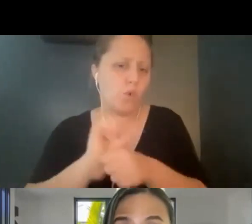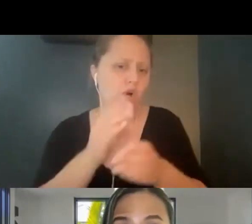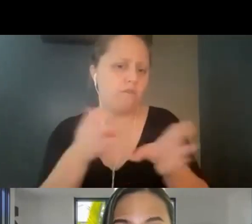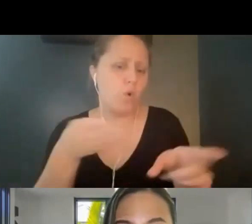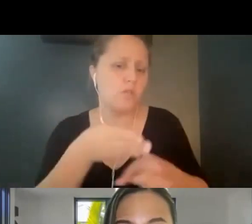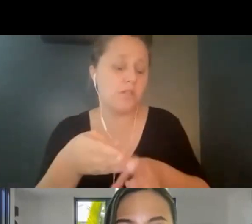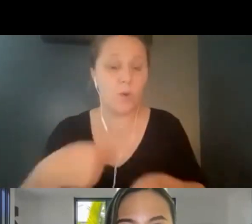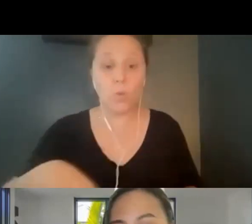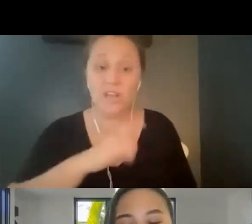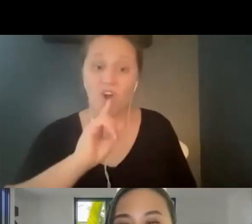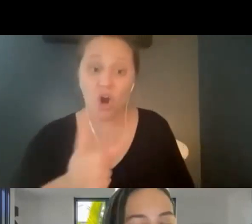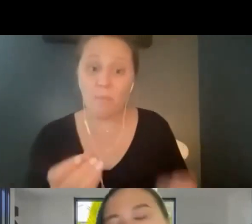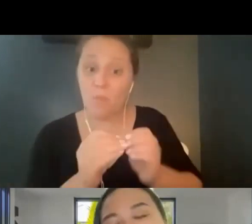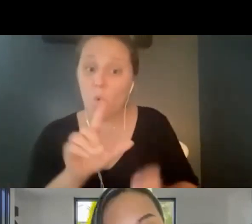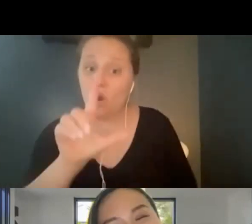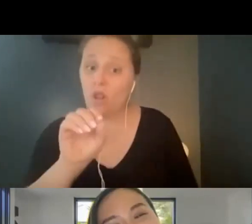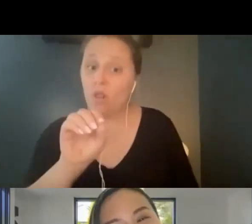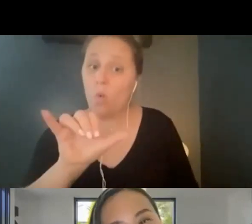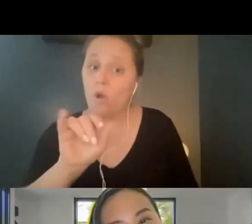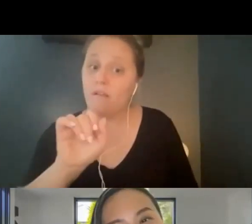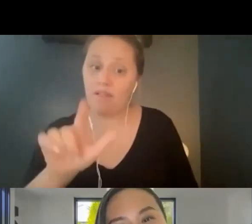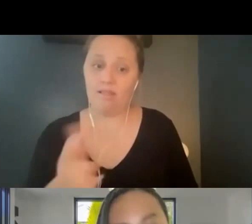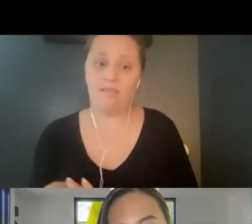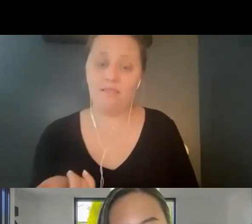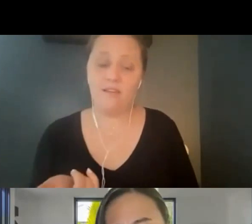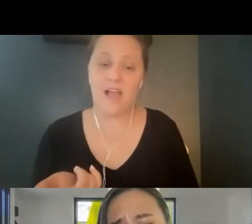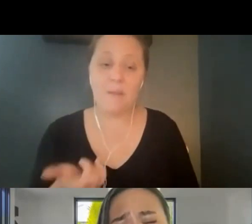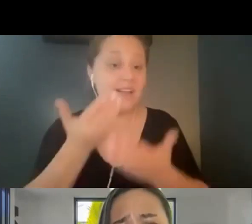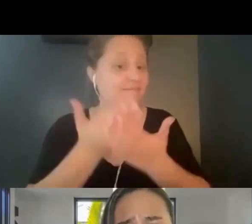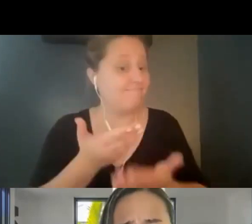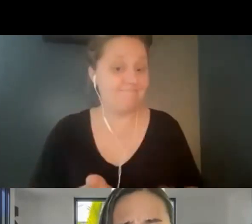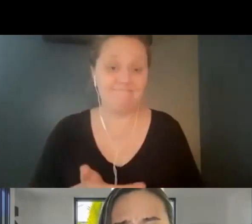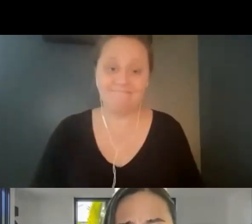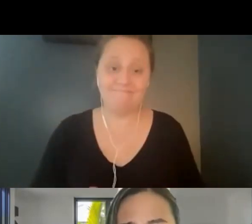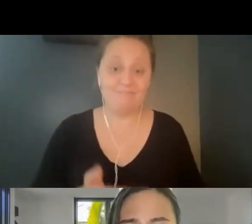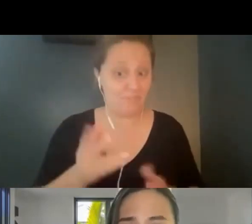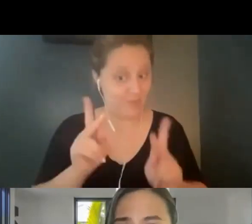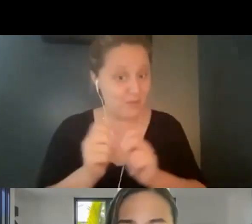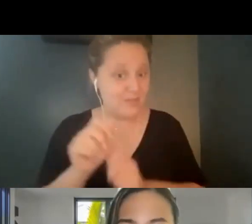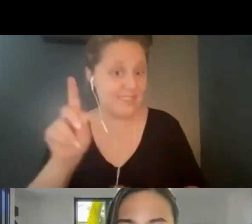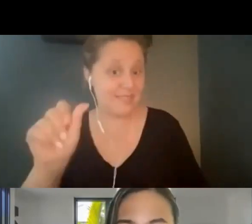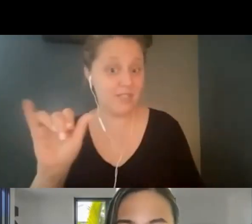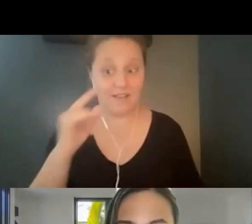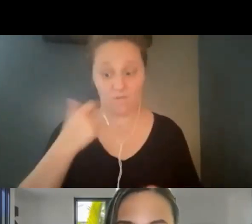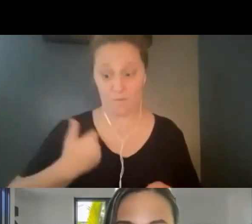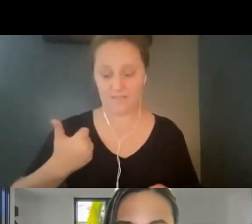You know, I feel like the statistics have shown that people with disabilities. Even myself, like I've been with my company more than 10 years and